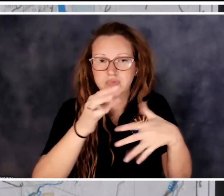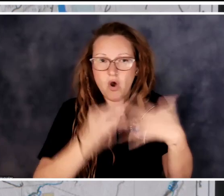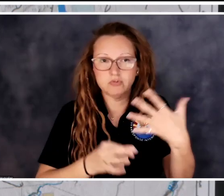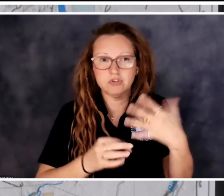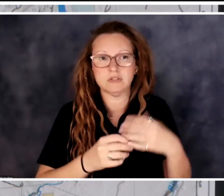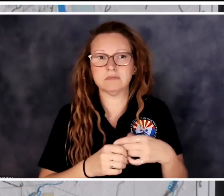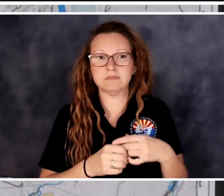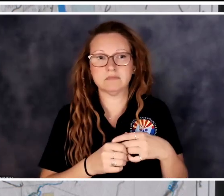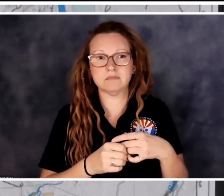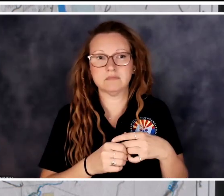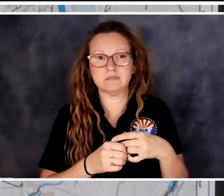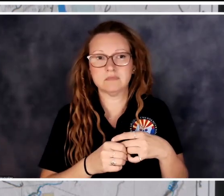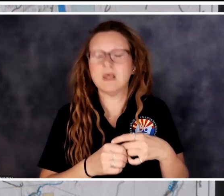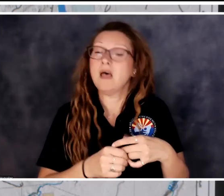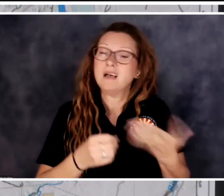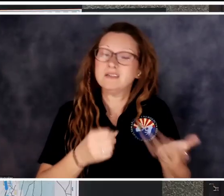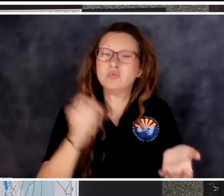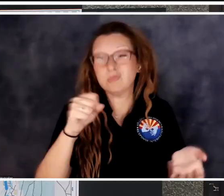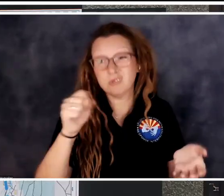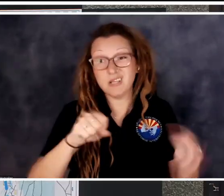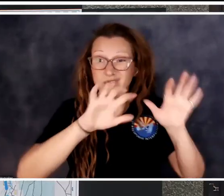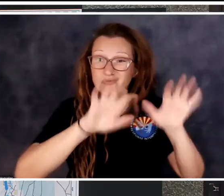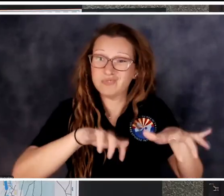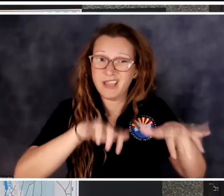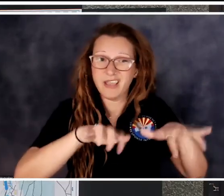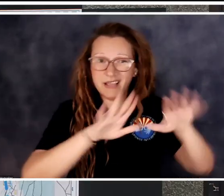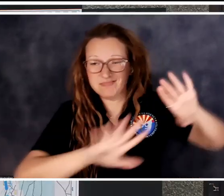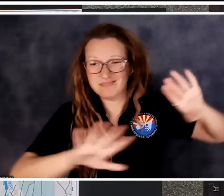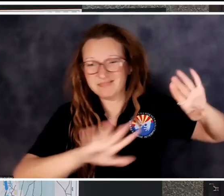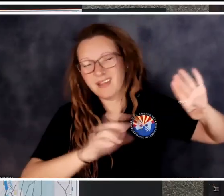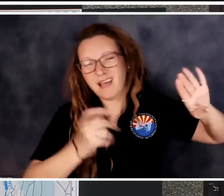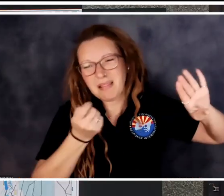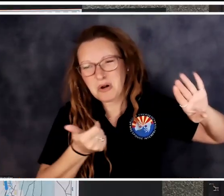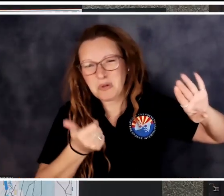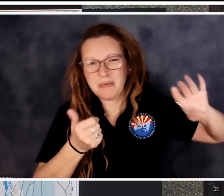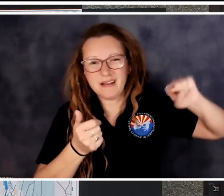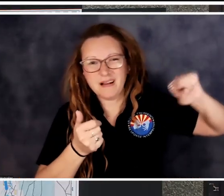and then we are looking at a big box because even though we got some precip down here,